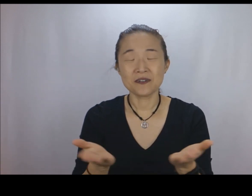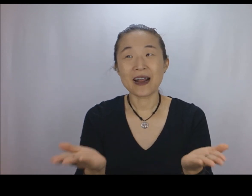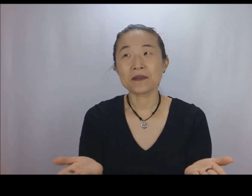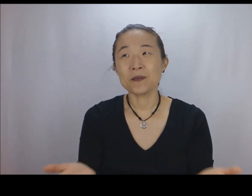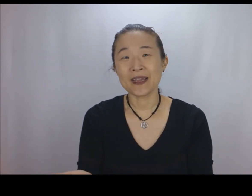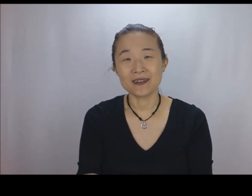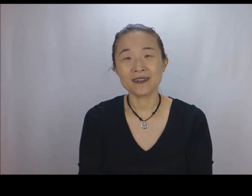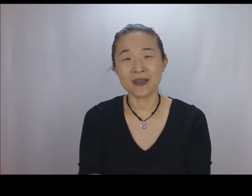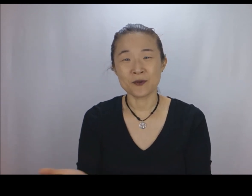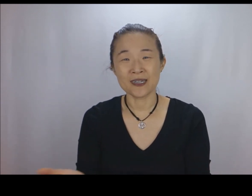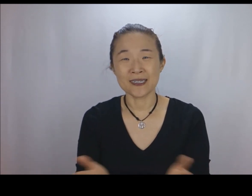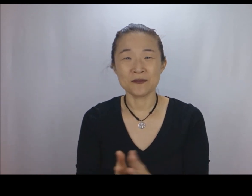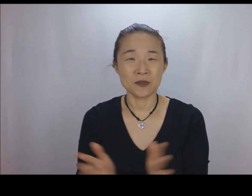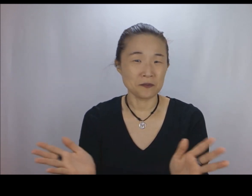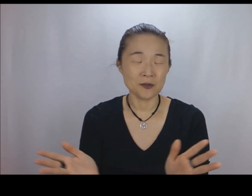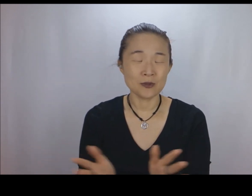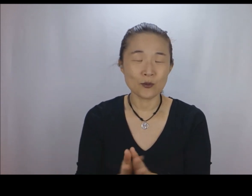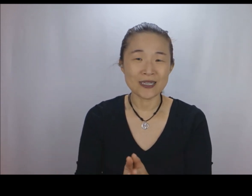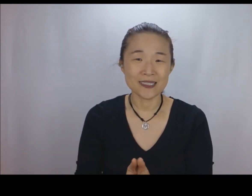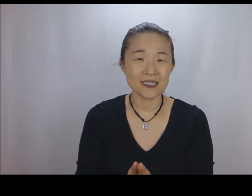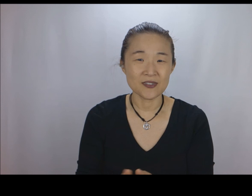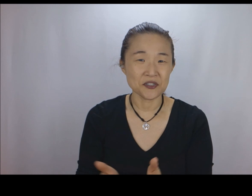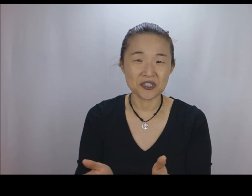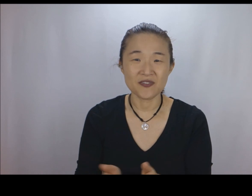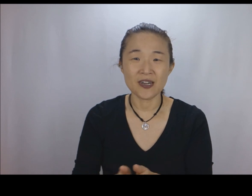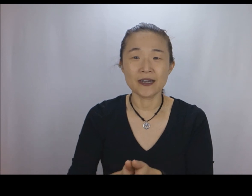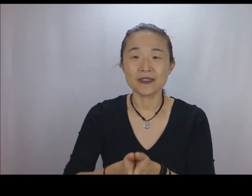but you don't have to beg. A librarian will request things for you just fine,.